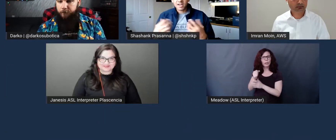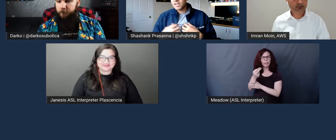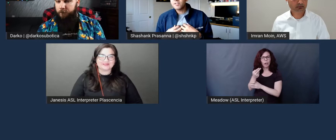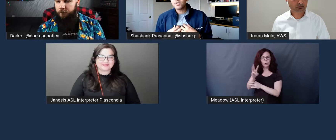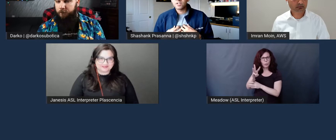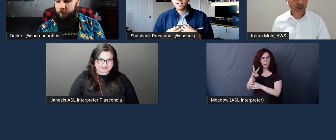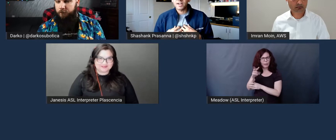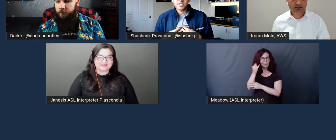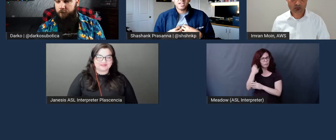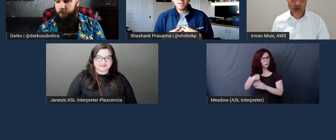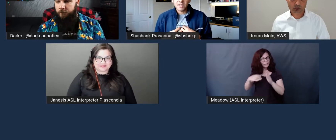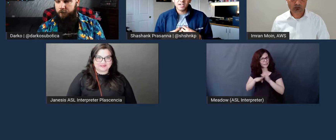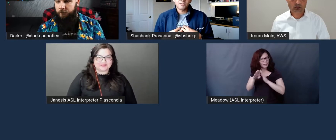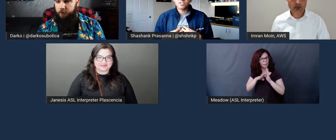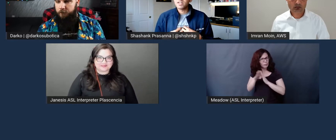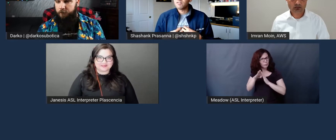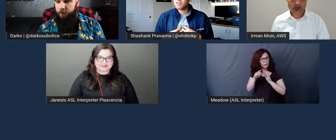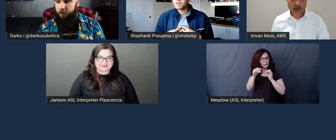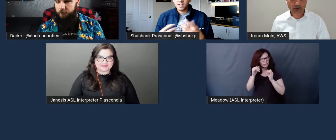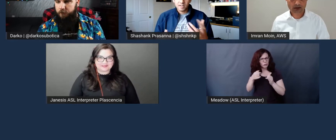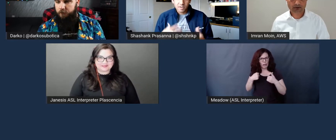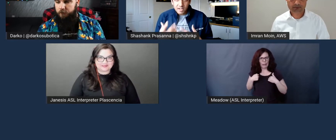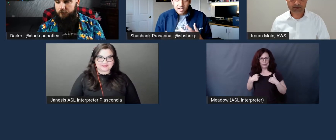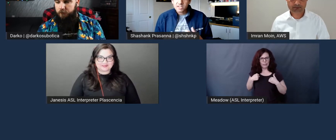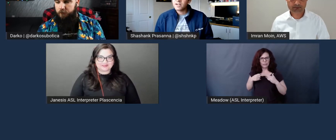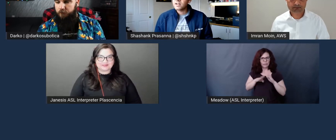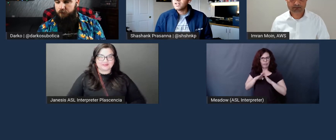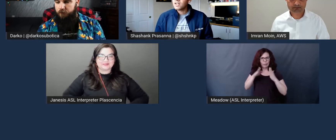an individual, right, say I'm an individual developer and I want to get started,